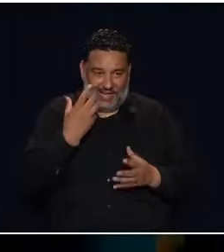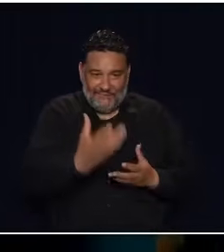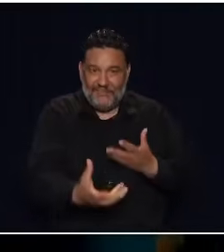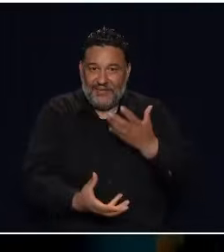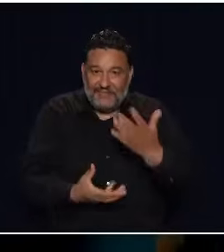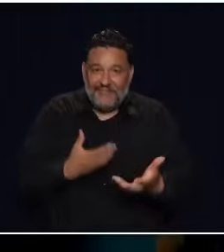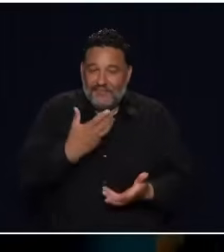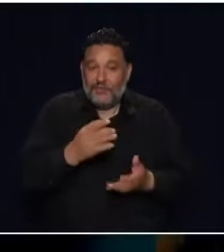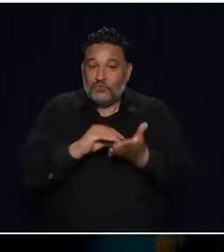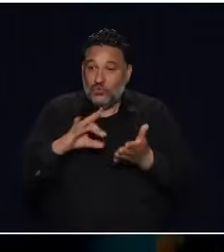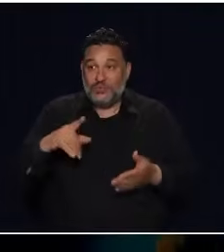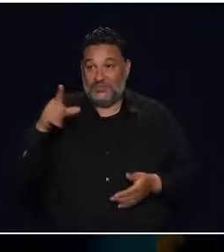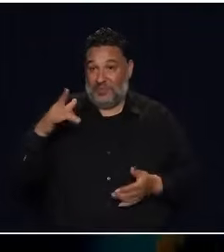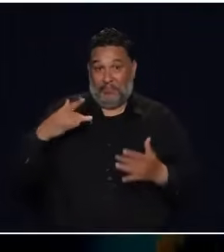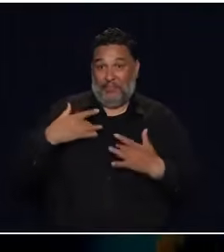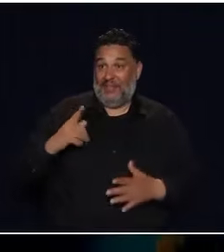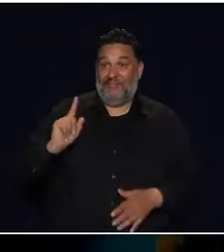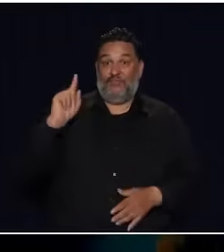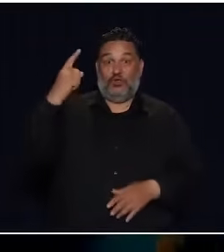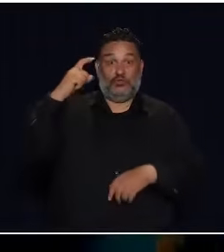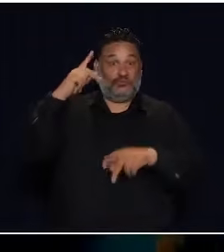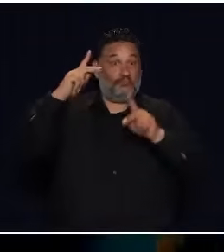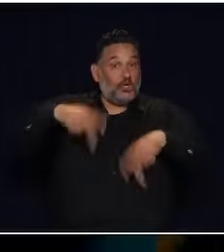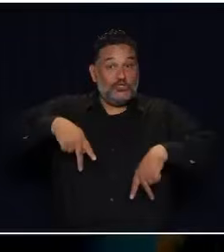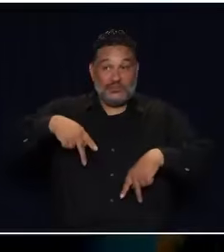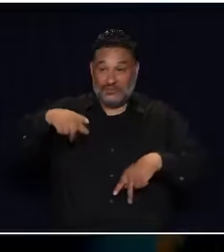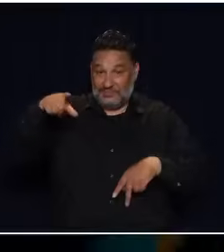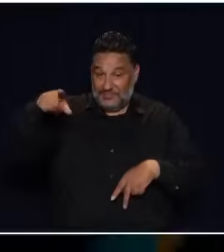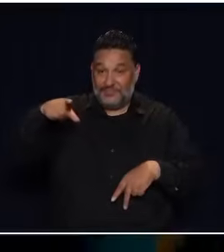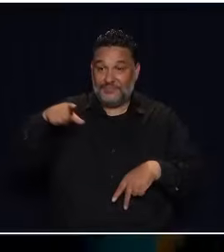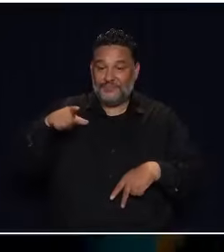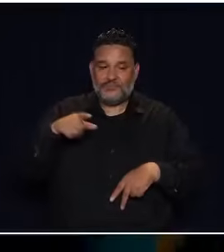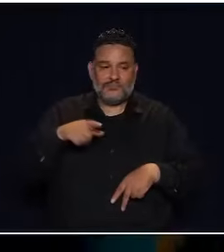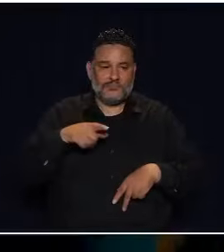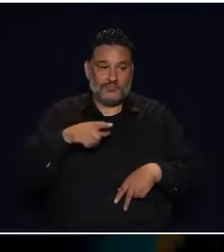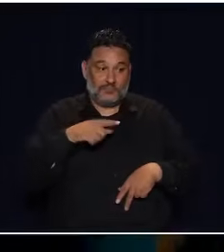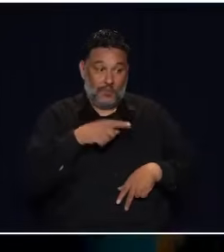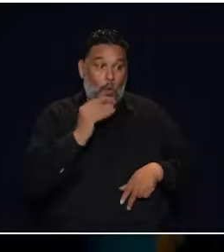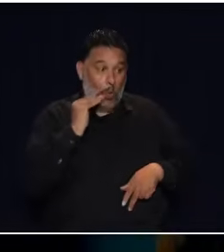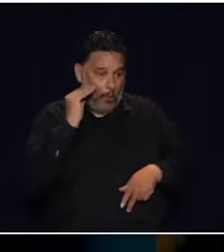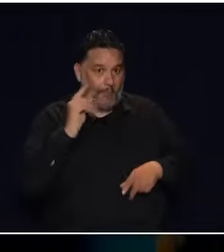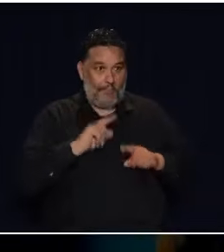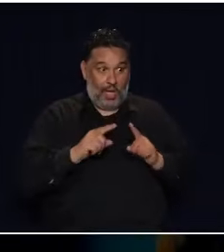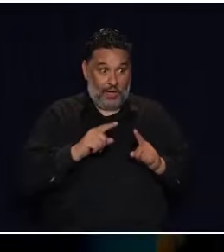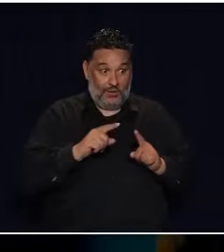I THINK THAT IS SOMETHING TEACHERS GIVE TO OUR STOOUDENTS.